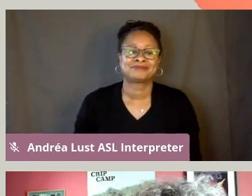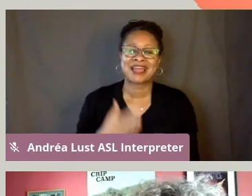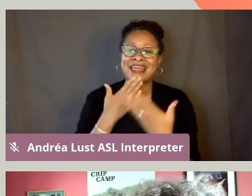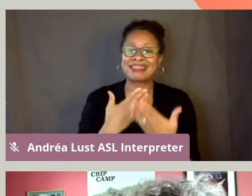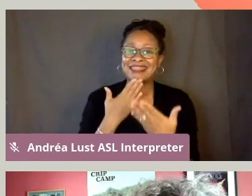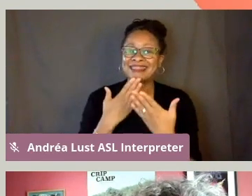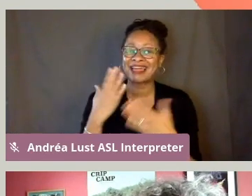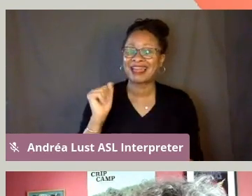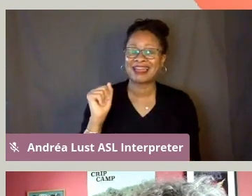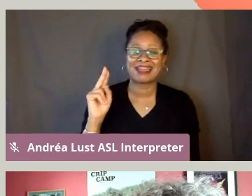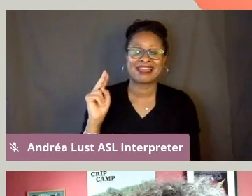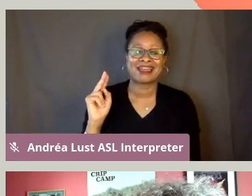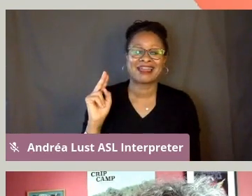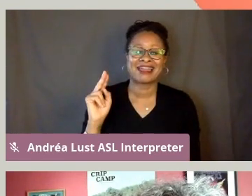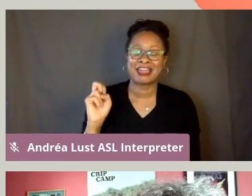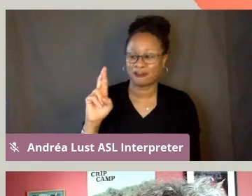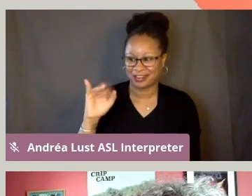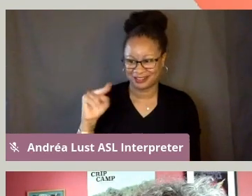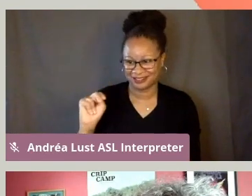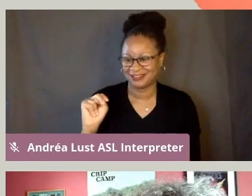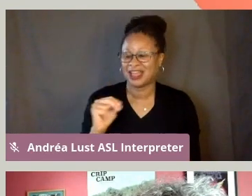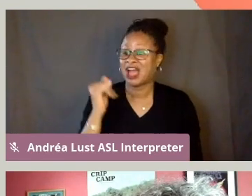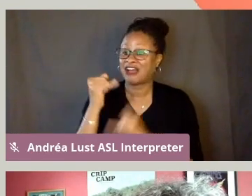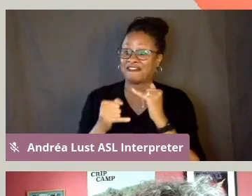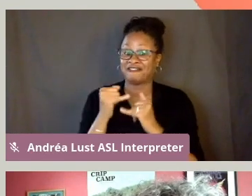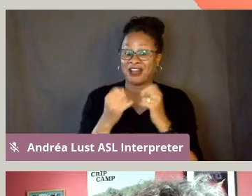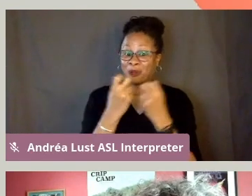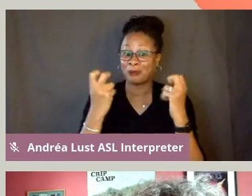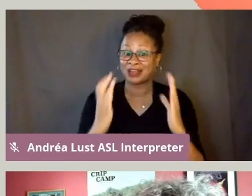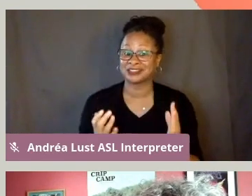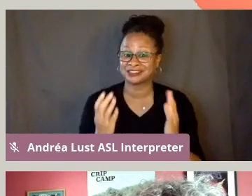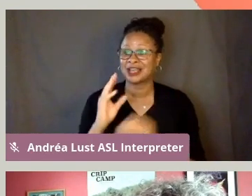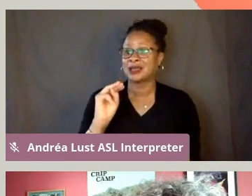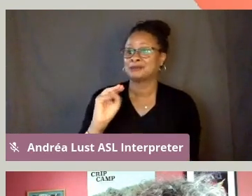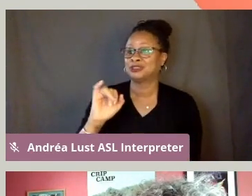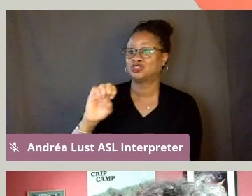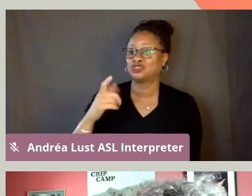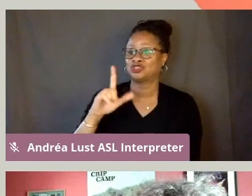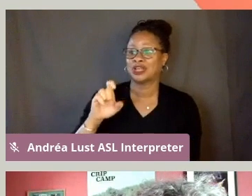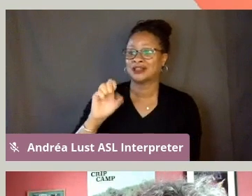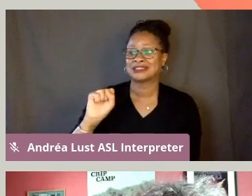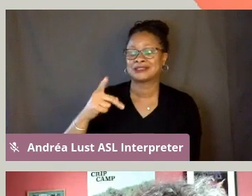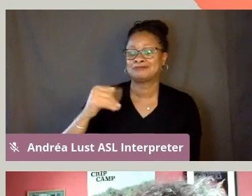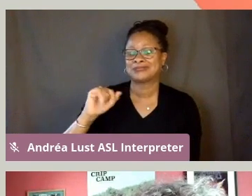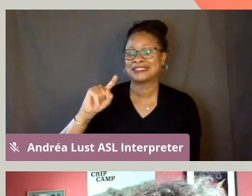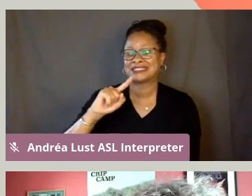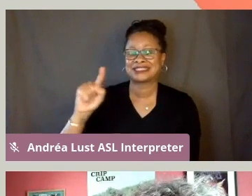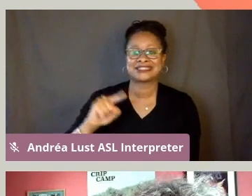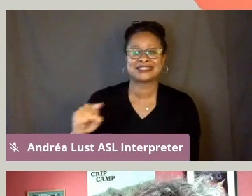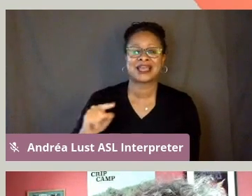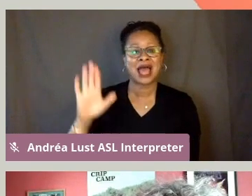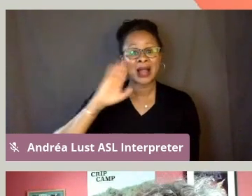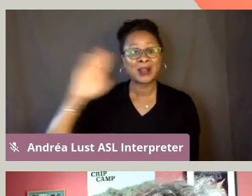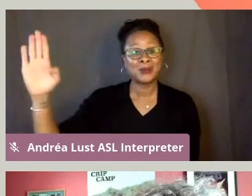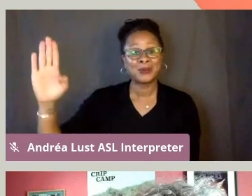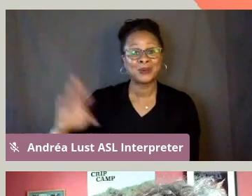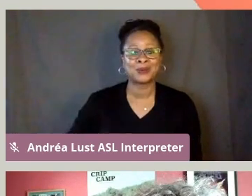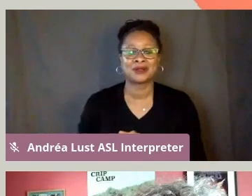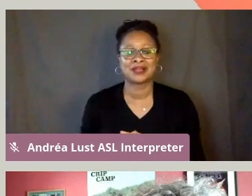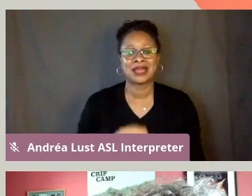And our final panelist today, Michele Spitz. Hi I'm Michele Spitz.